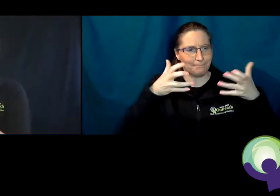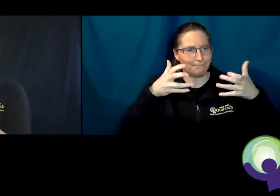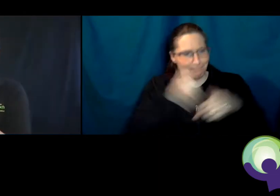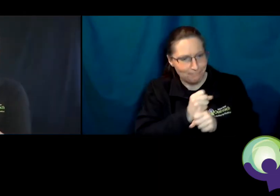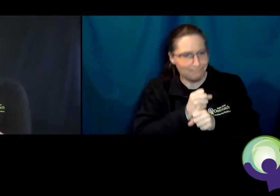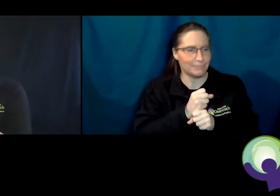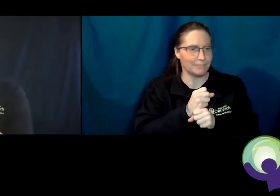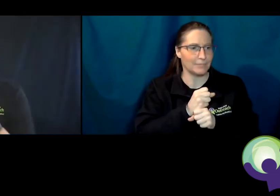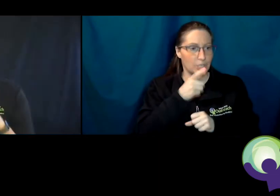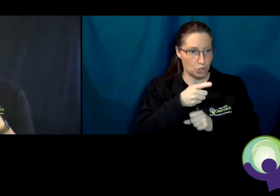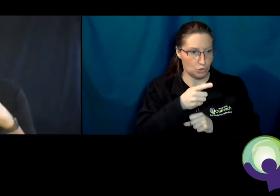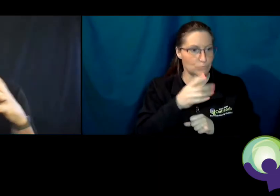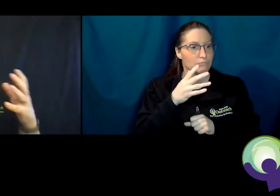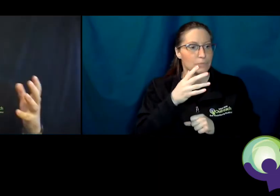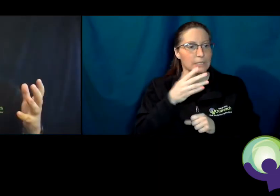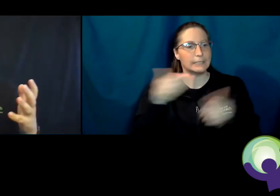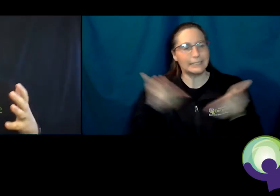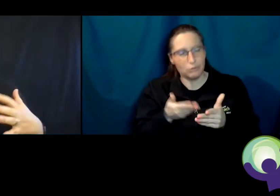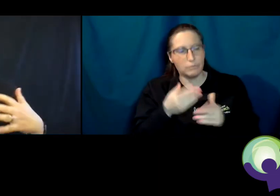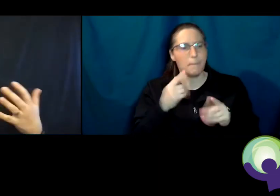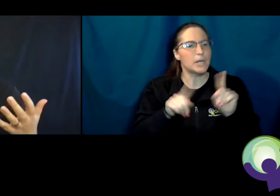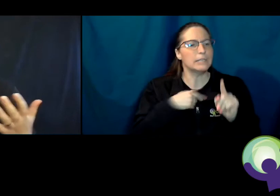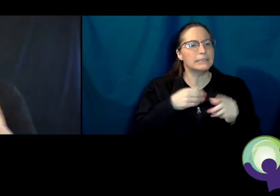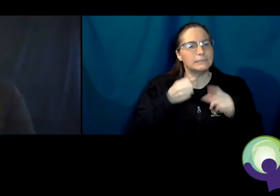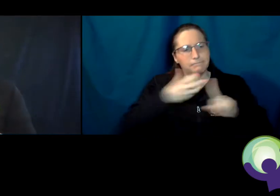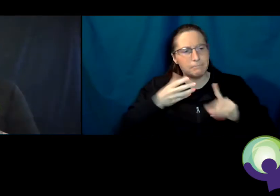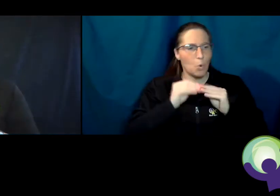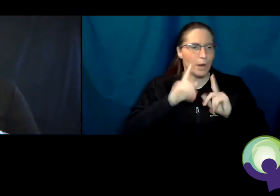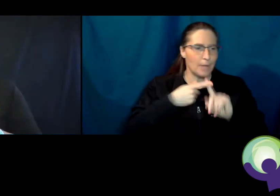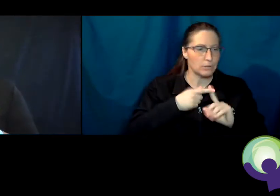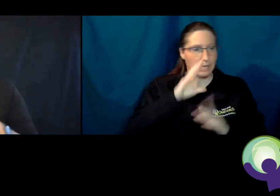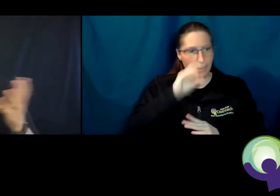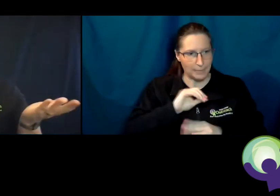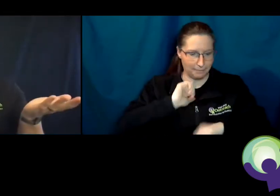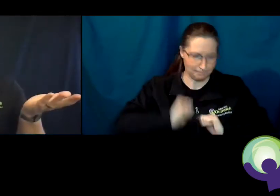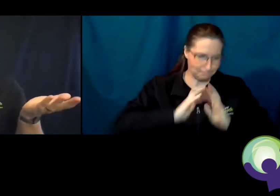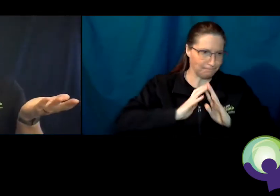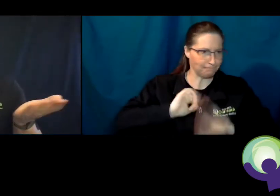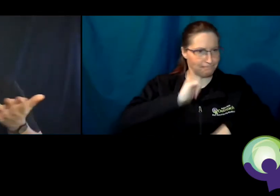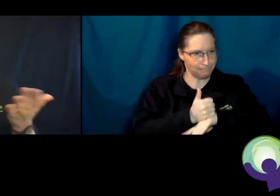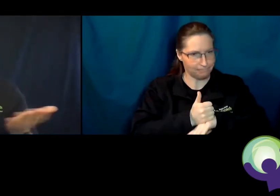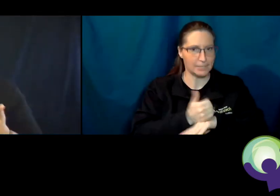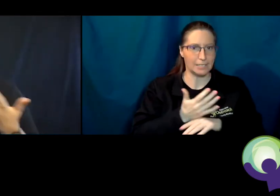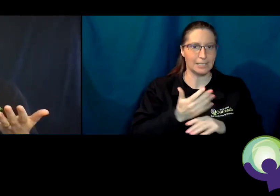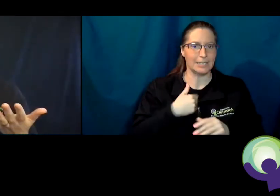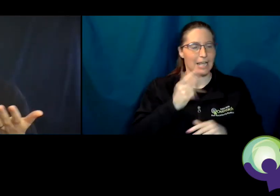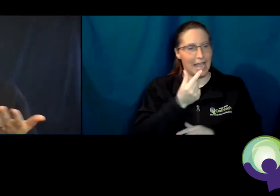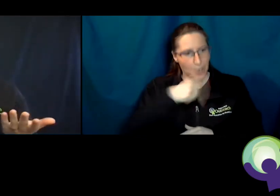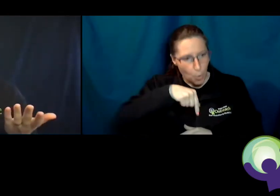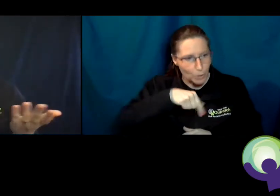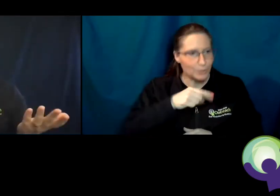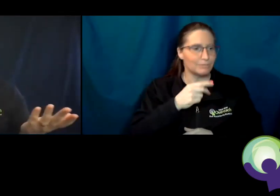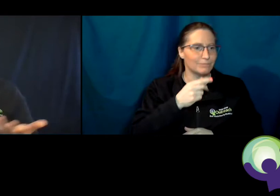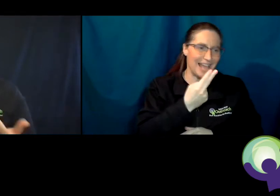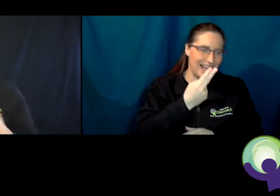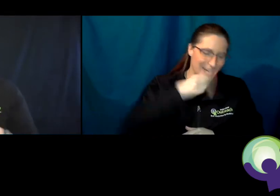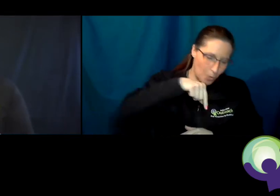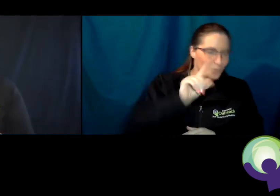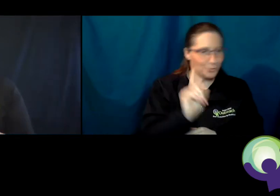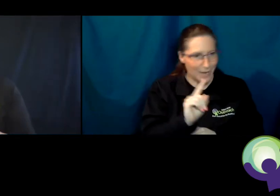bit in the intro but how the company started, like where is the headquarters of Kwik Trip and